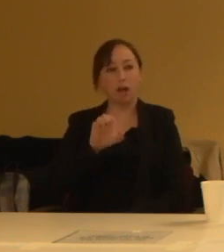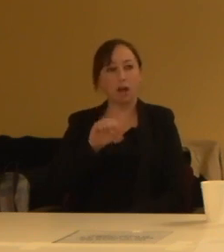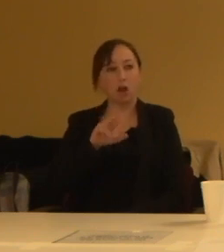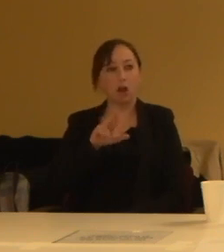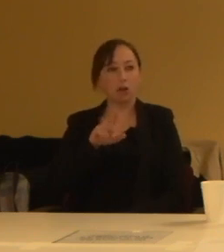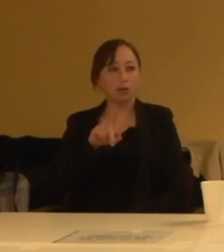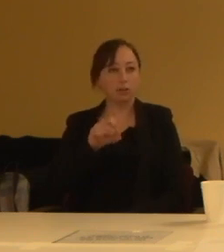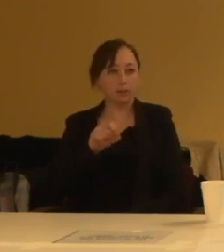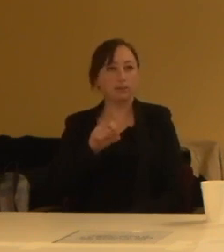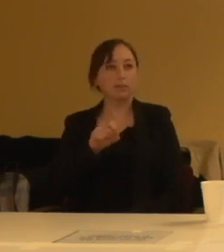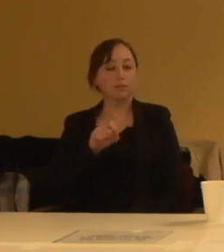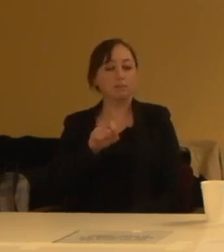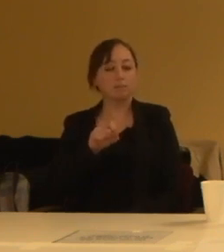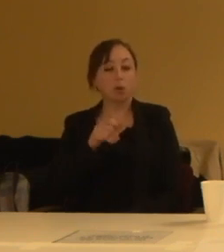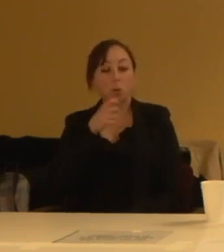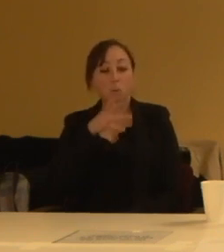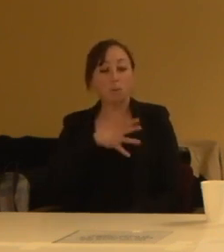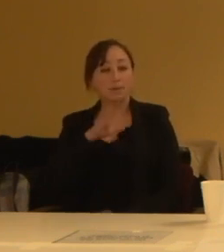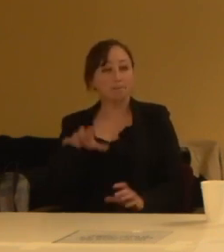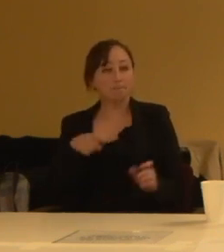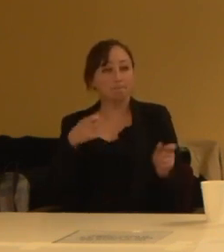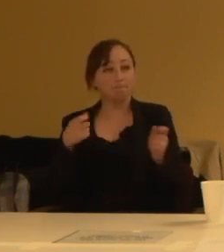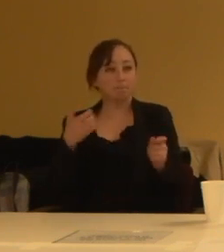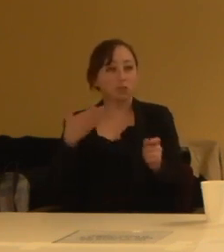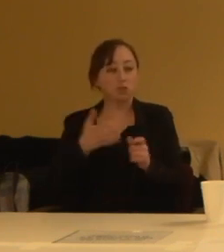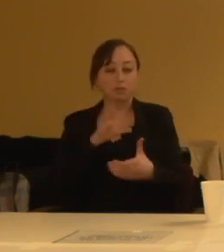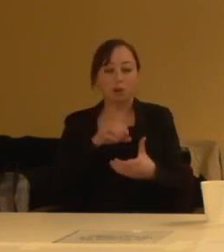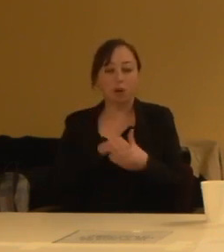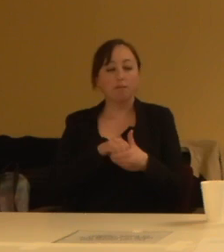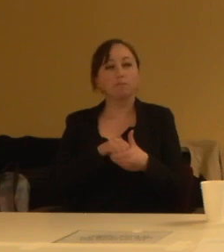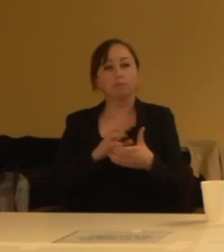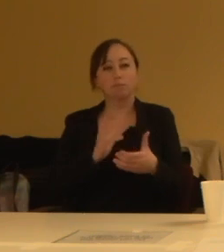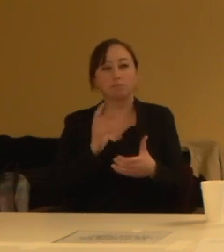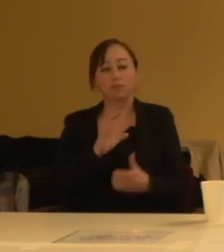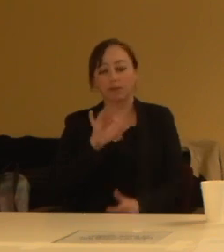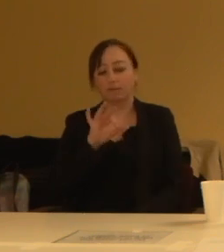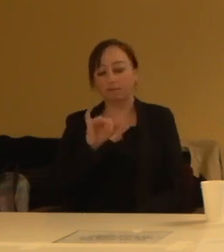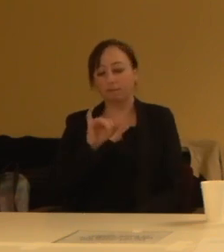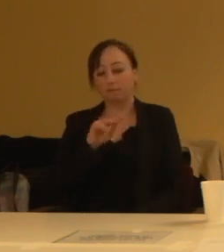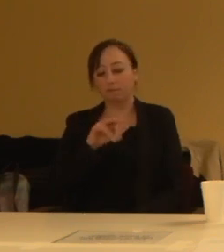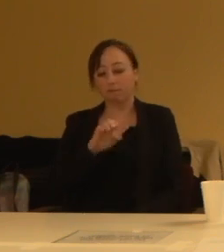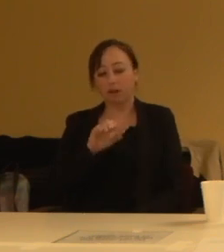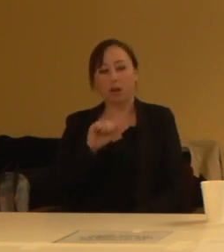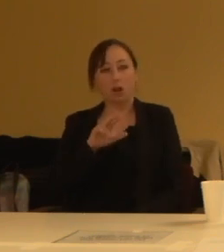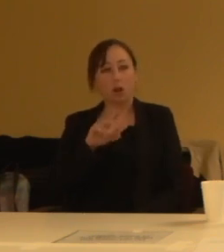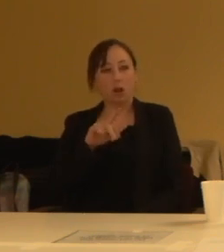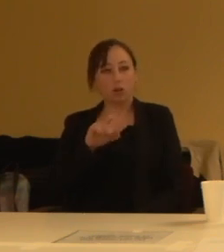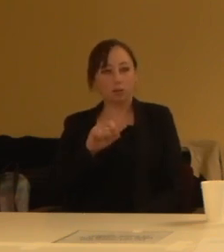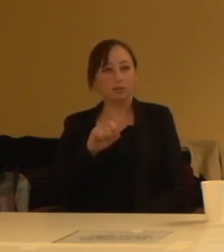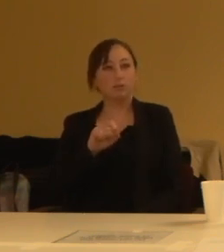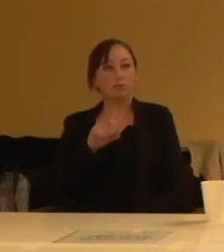she's more in the fine art world, so she doesn't have like resources. So we've been so happy 'cause this is a new great space that